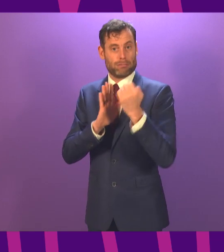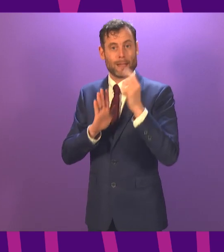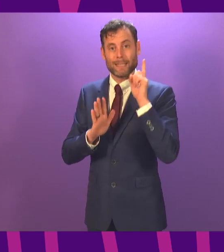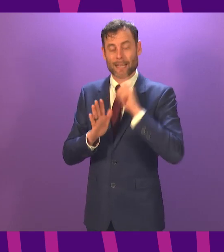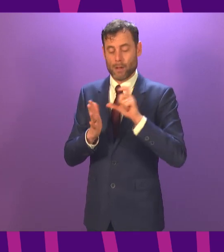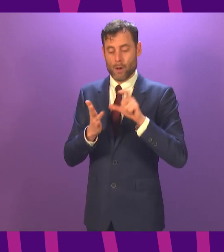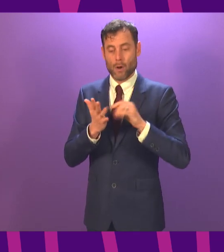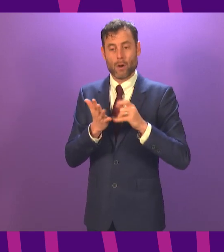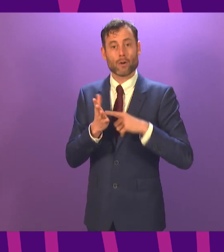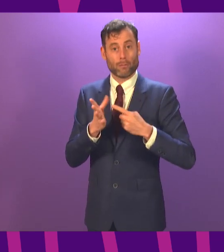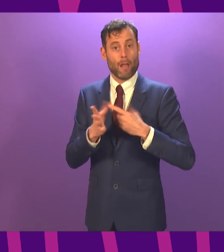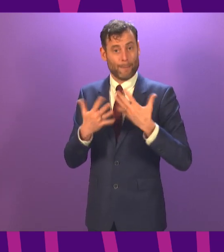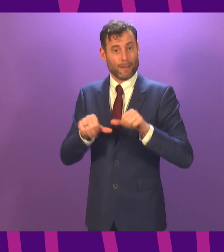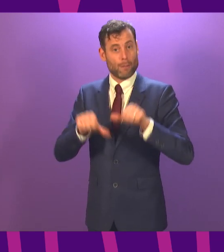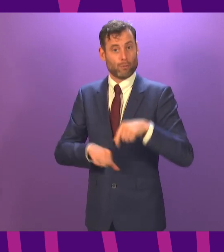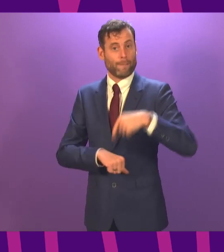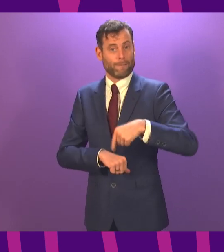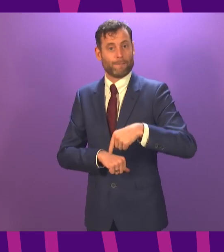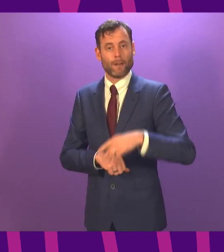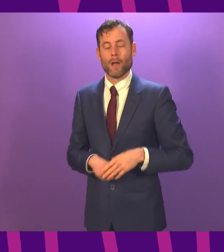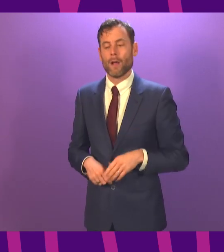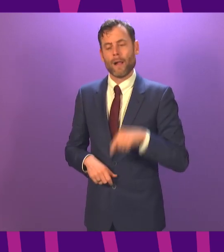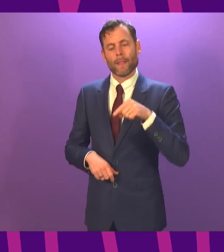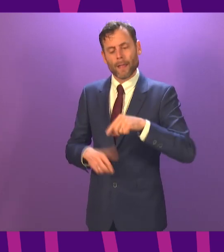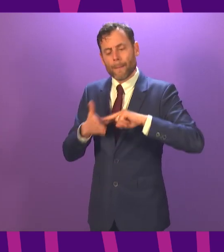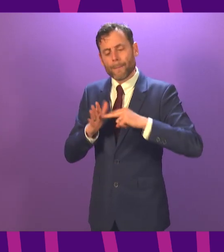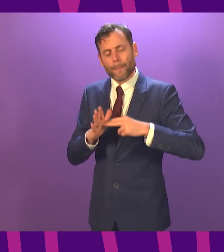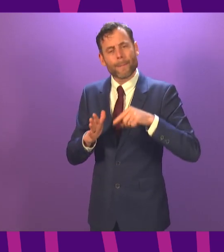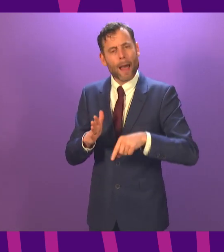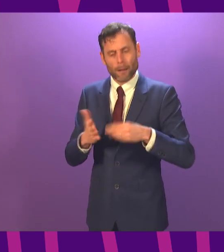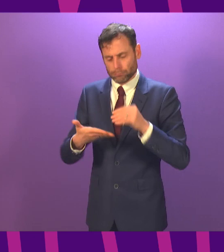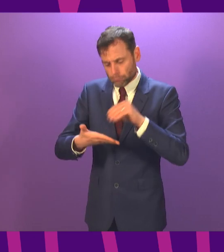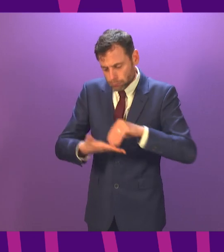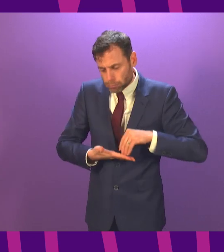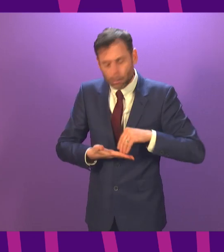The plan is the result of extensive engagement with stakeholders, including people with dementia